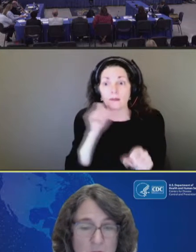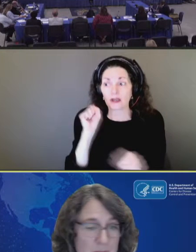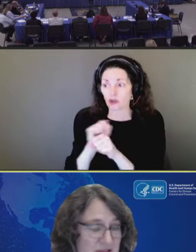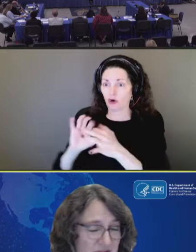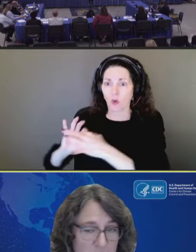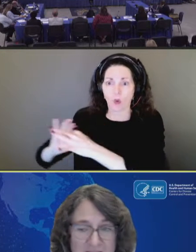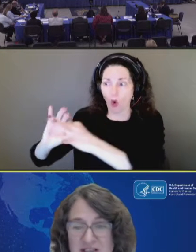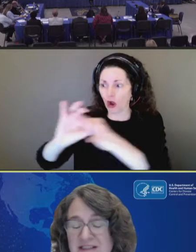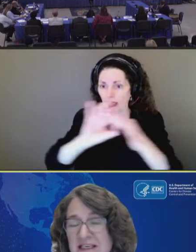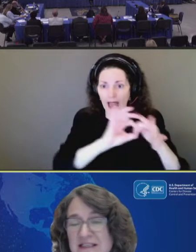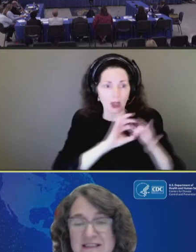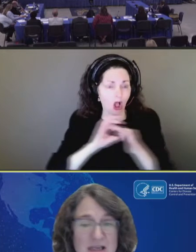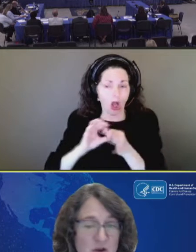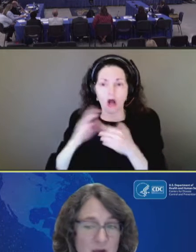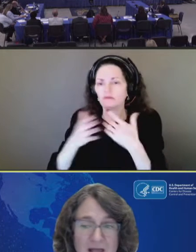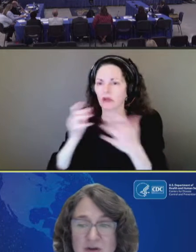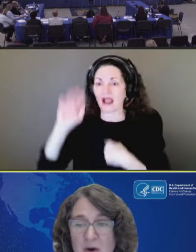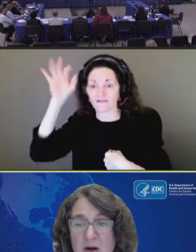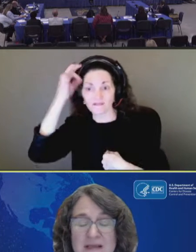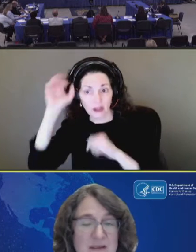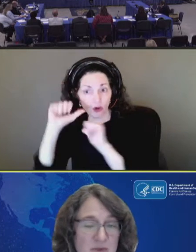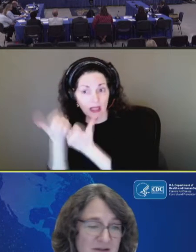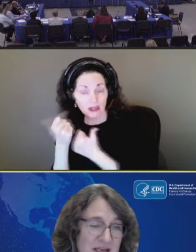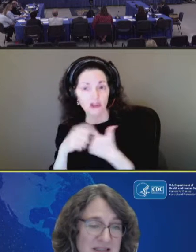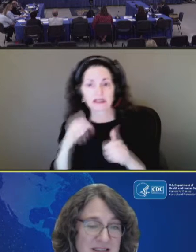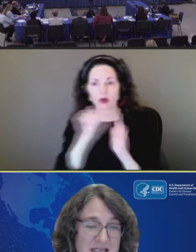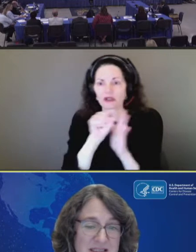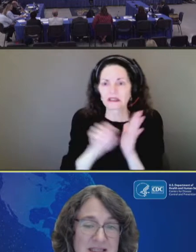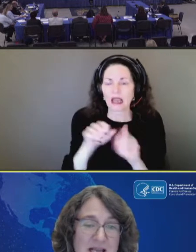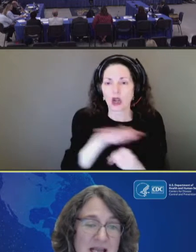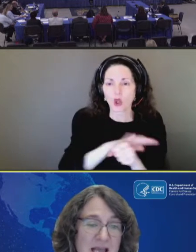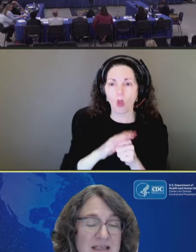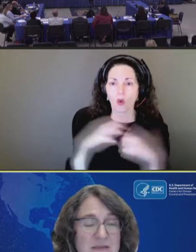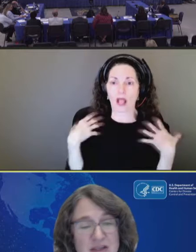whether it was federal agencies, state and local health departments, and private entities. And to